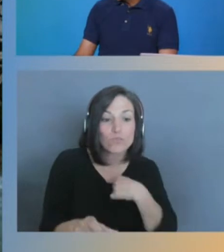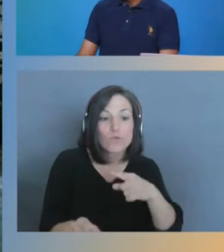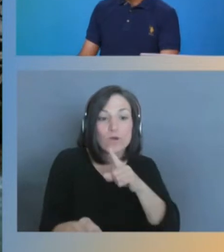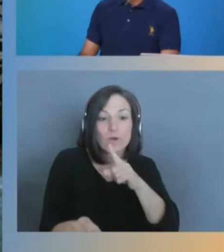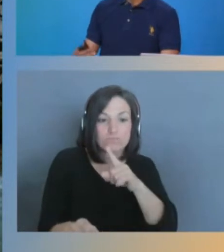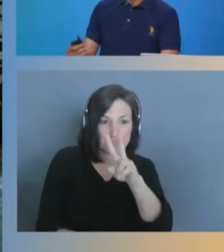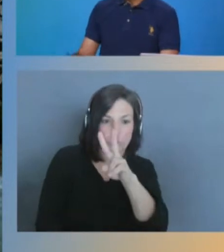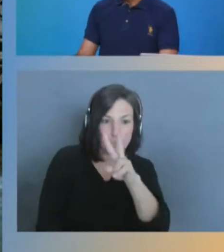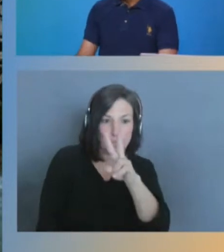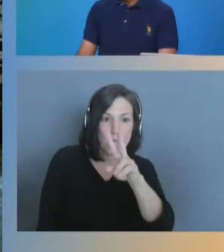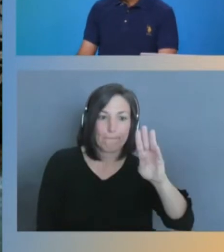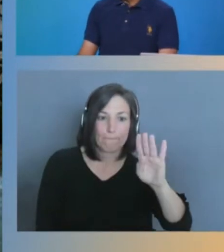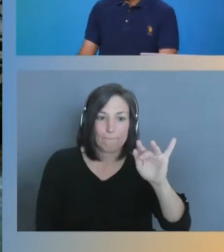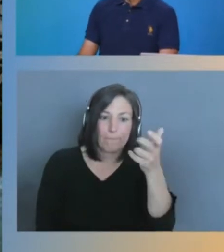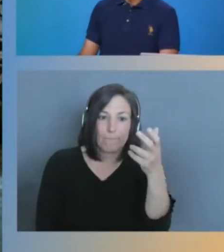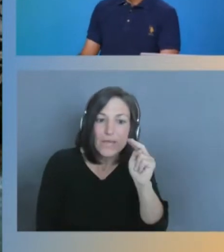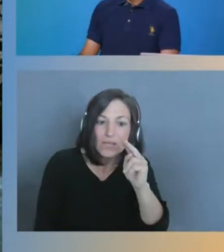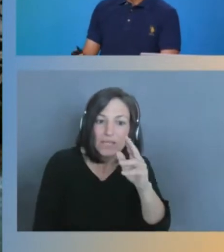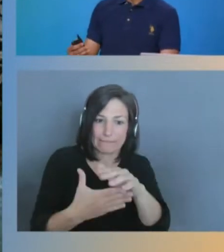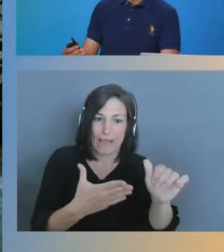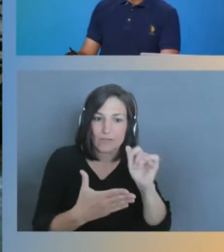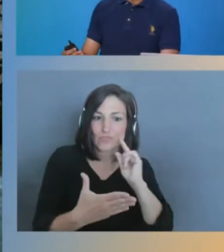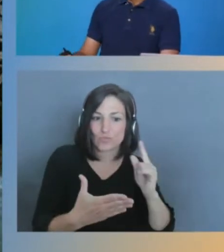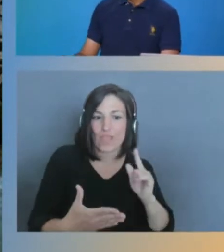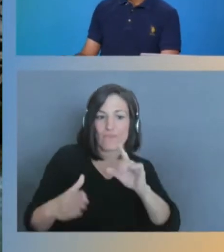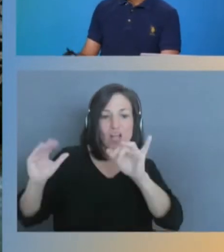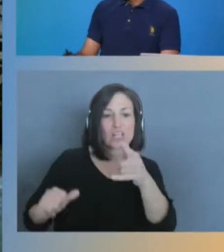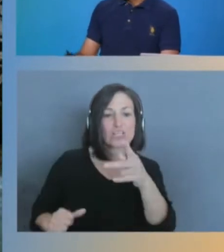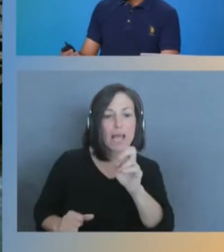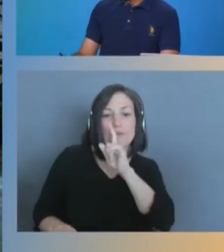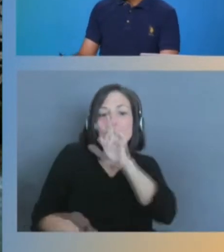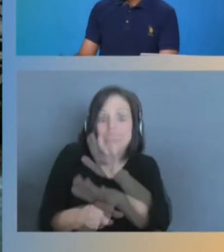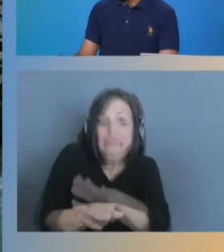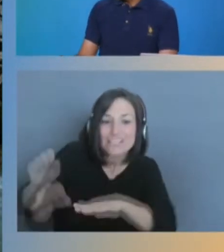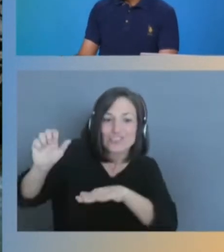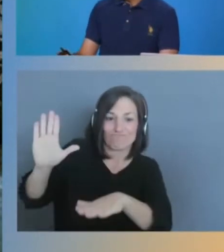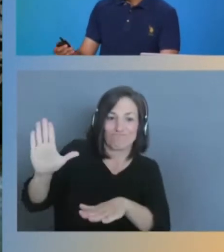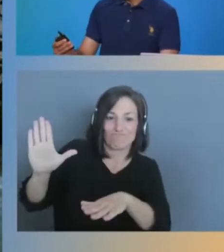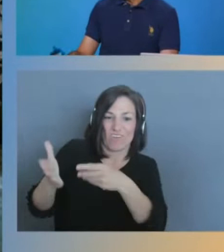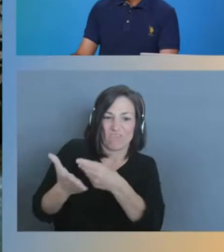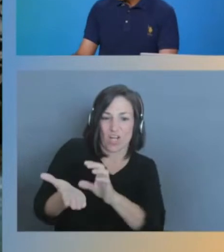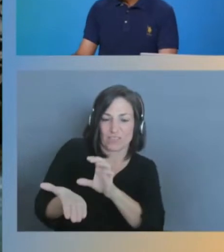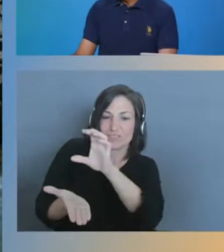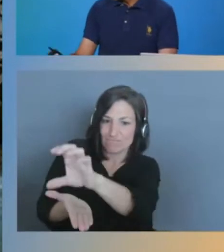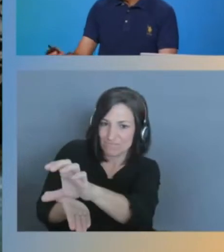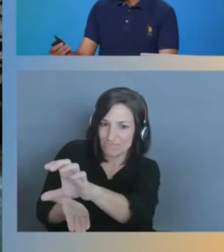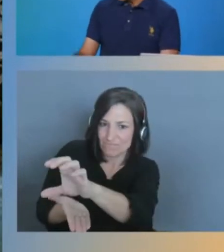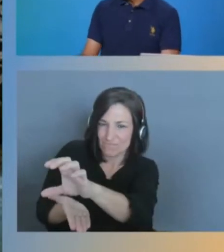and to those companies who are really trying to solve the hard problem of climate change